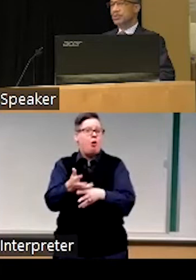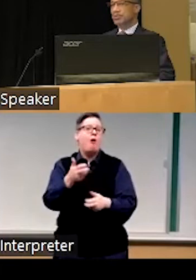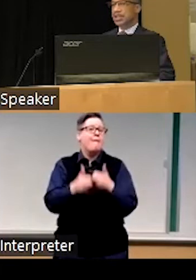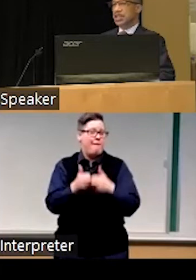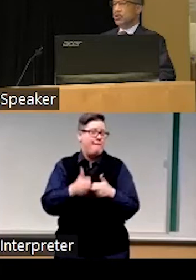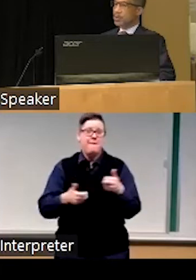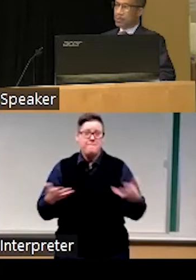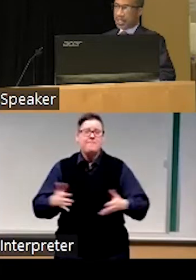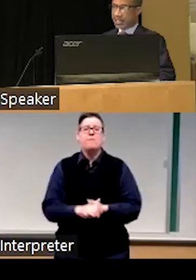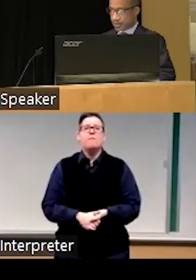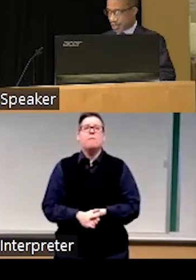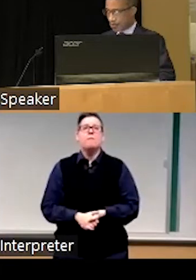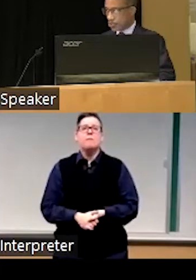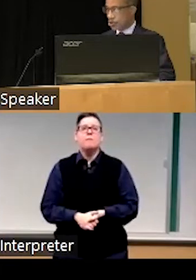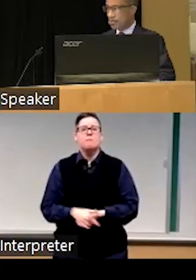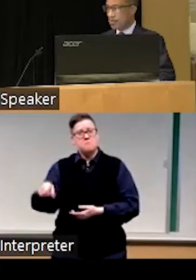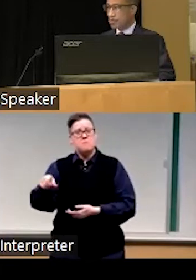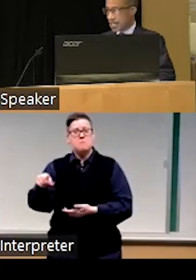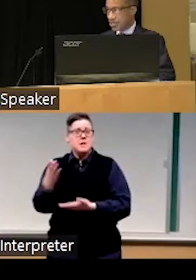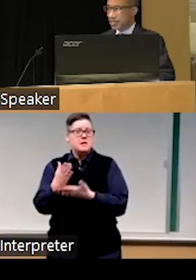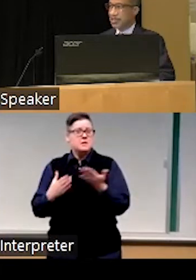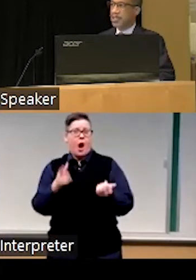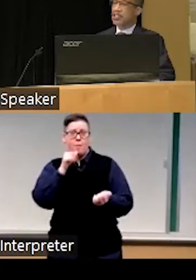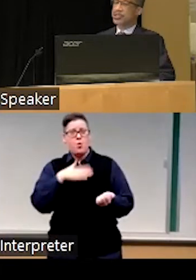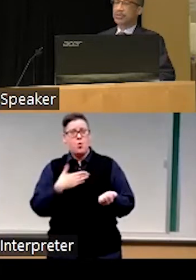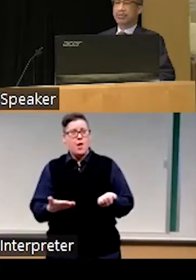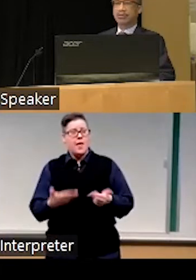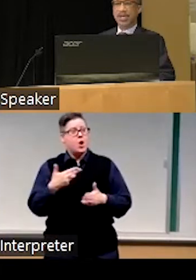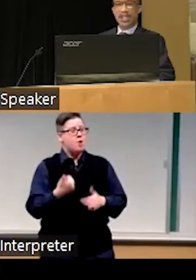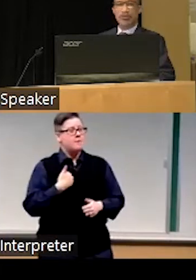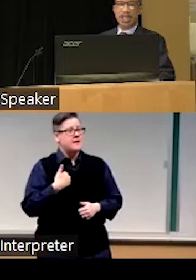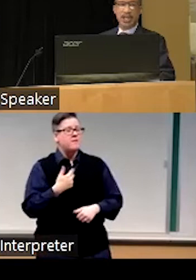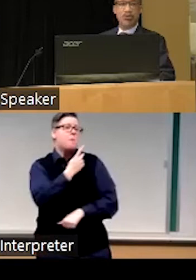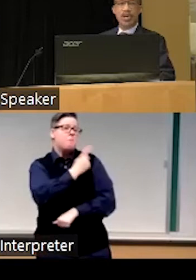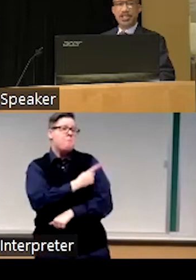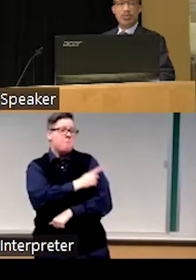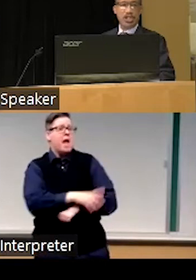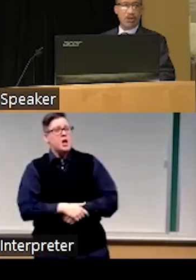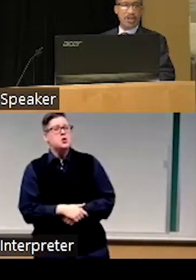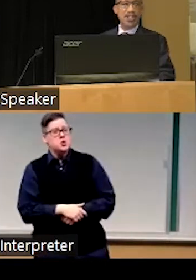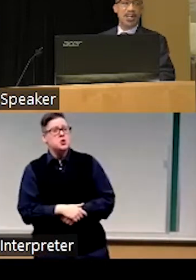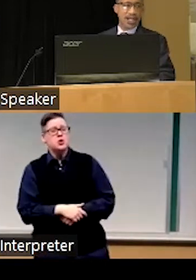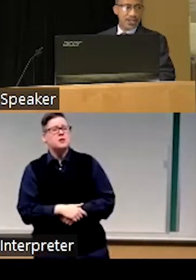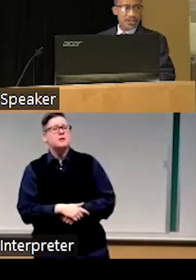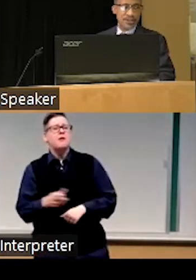who were willing to accept the term patient to then being wanting to be known as clients